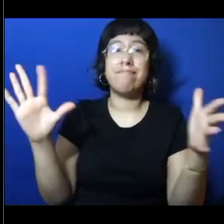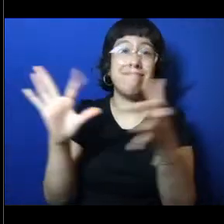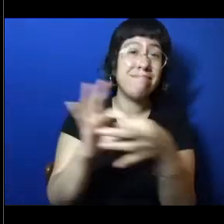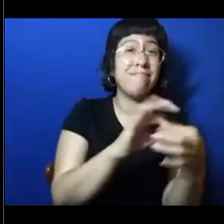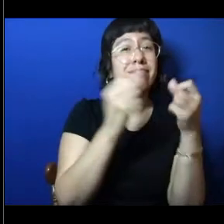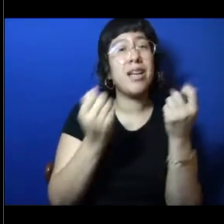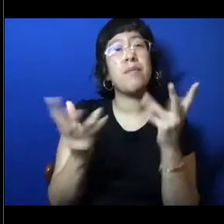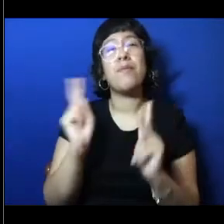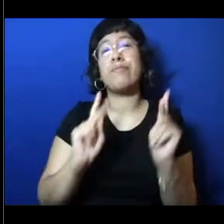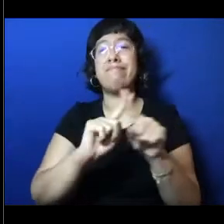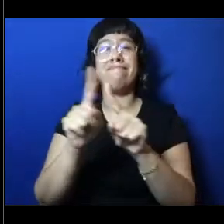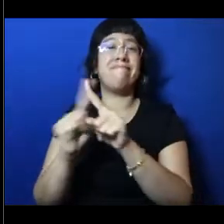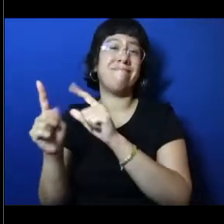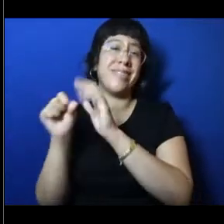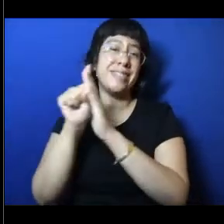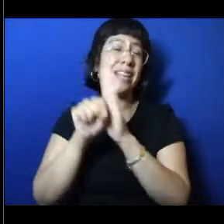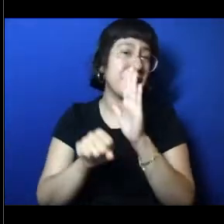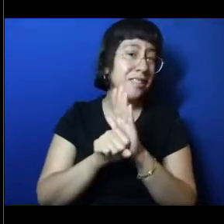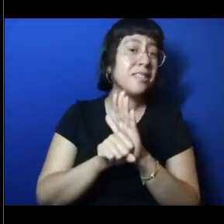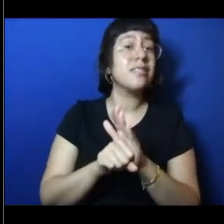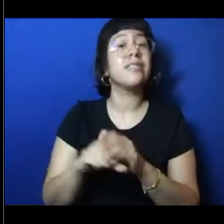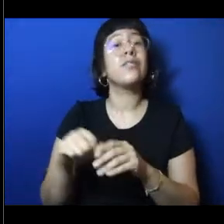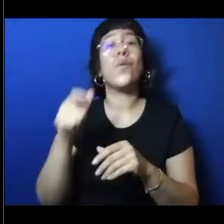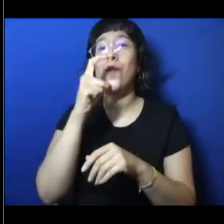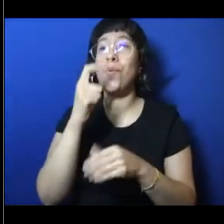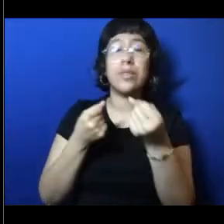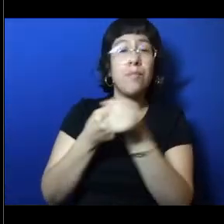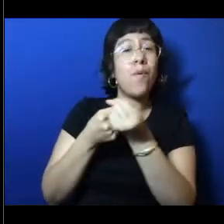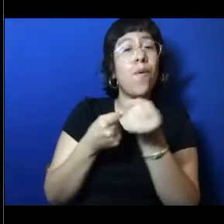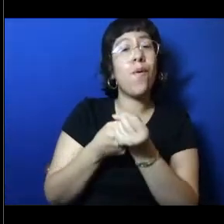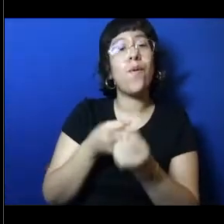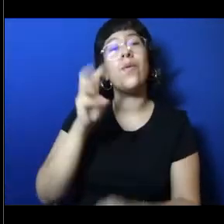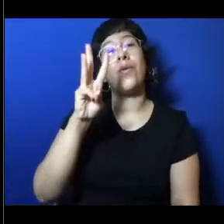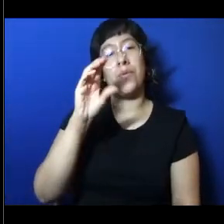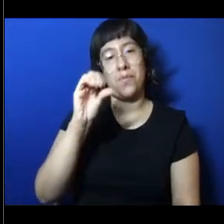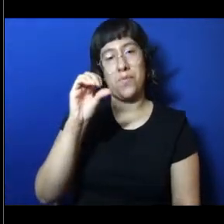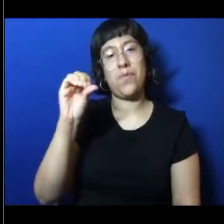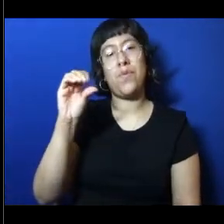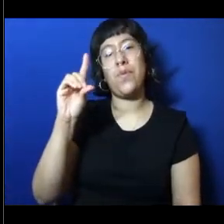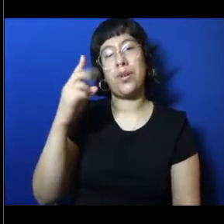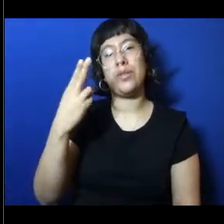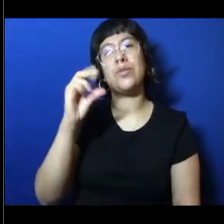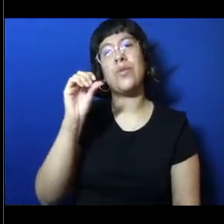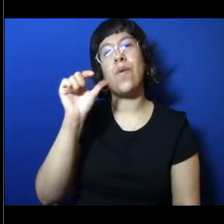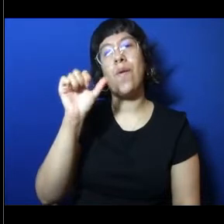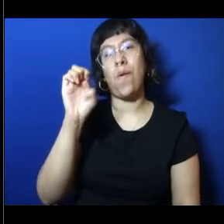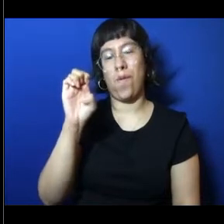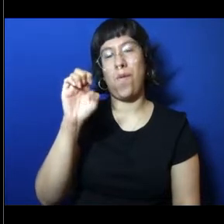It's also sponsored by Woods Hole Sea Grant located at the Woods Hole Oceanographic Institution here on Cape Cod, Massachusetts.